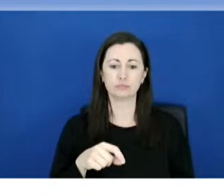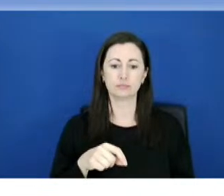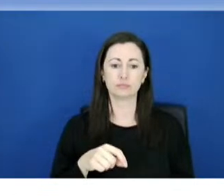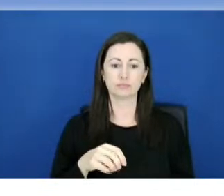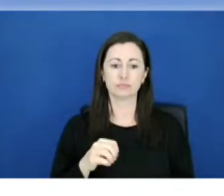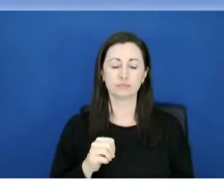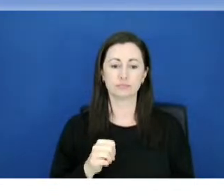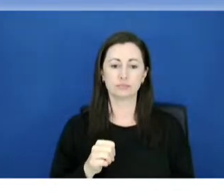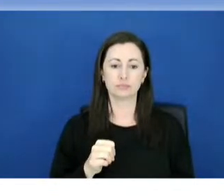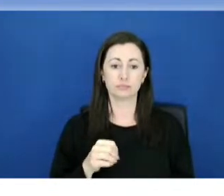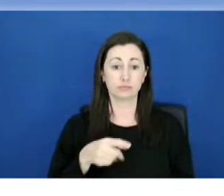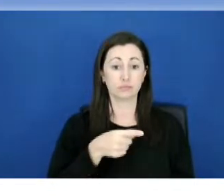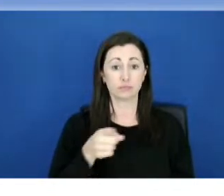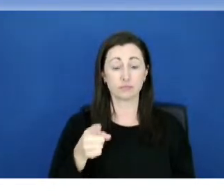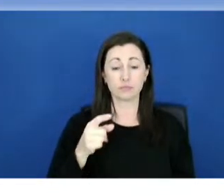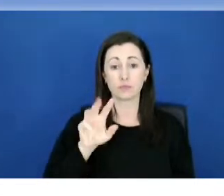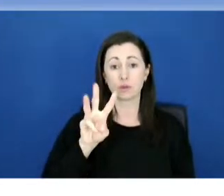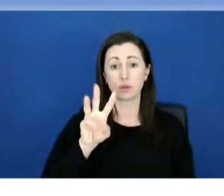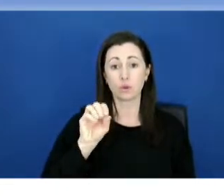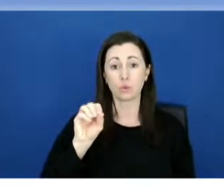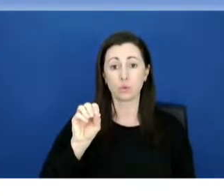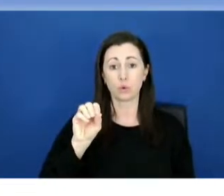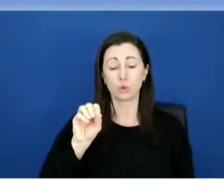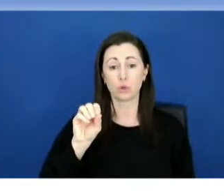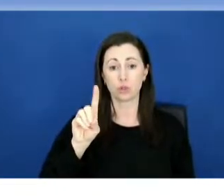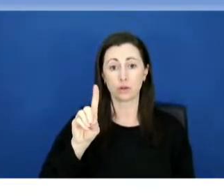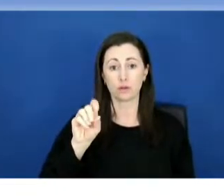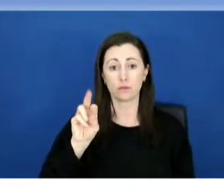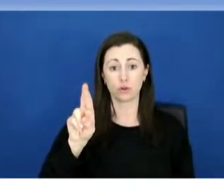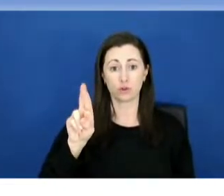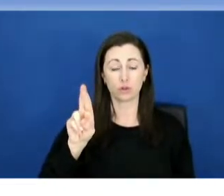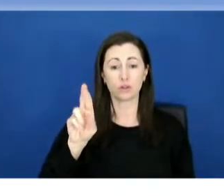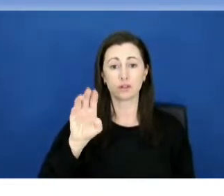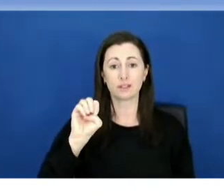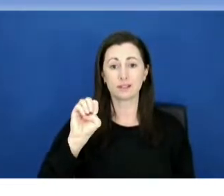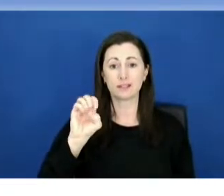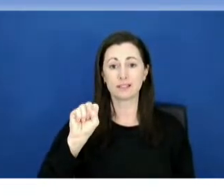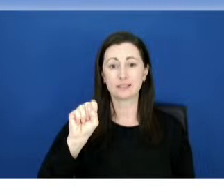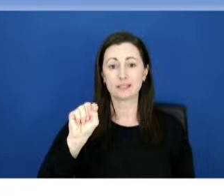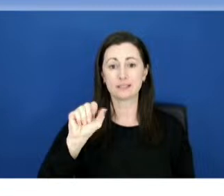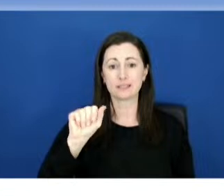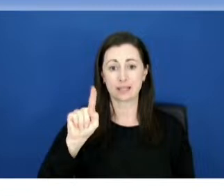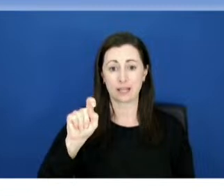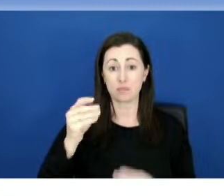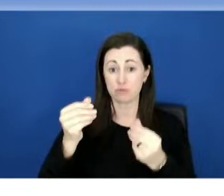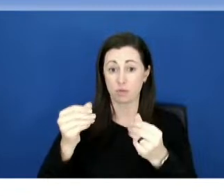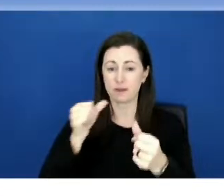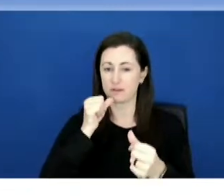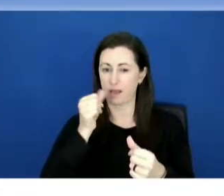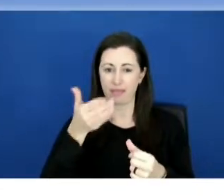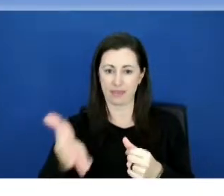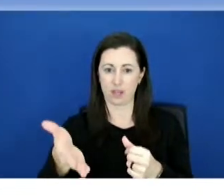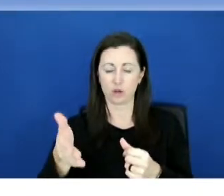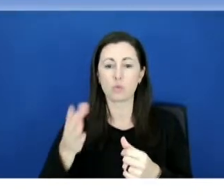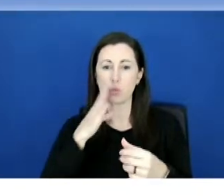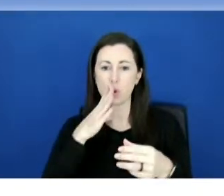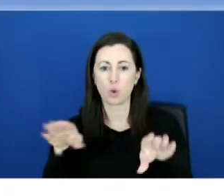OVER THIS 6-YEAR PERIOD OF TIME, AND WHAT YOU'LL NOTICE IS THAT